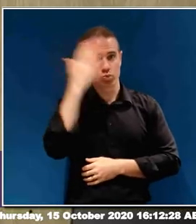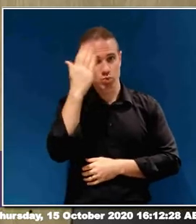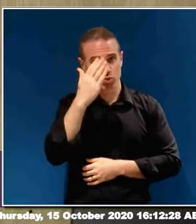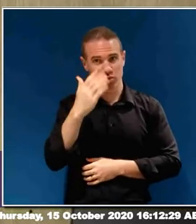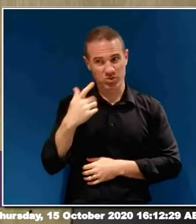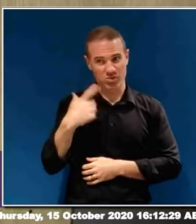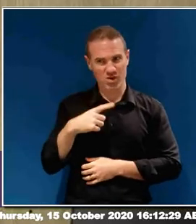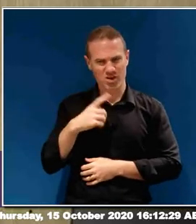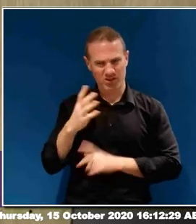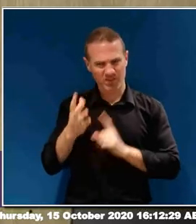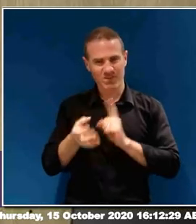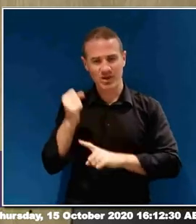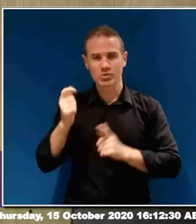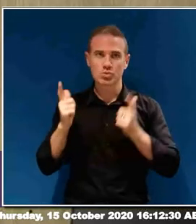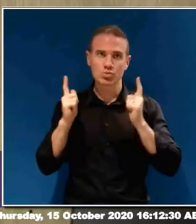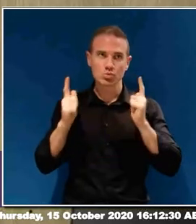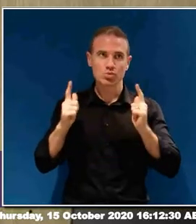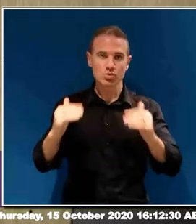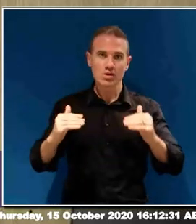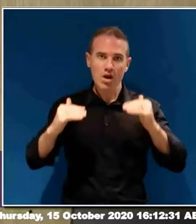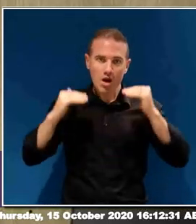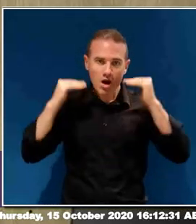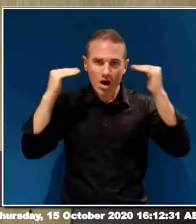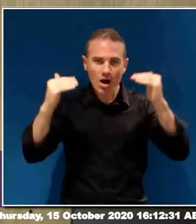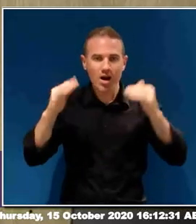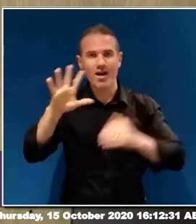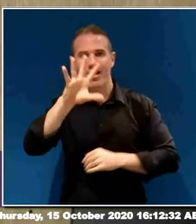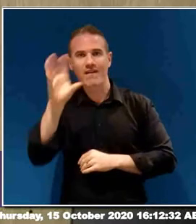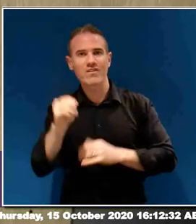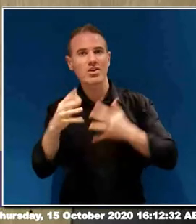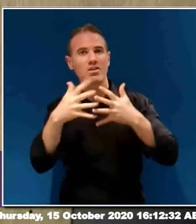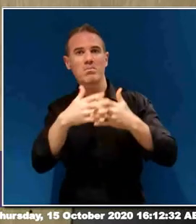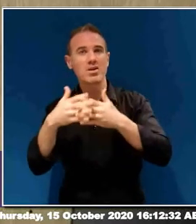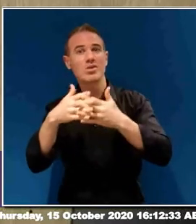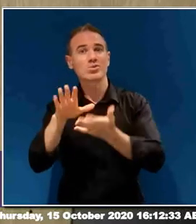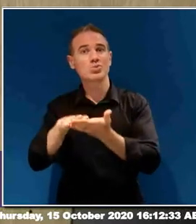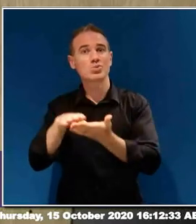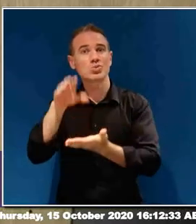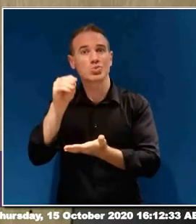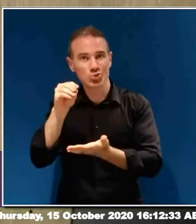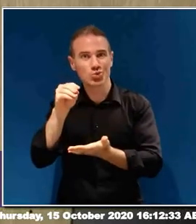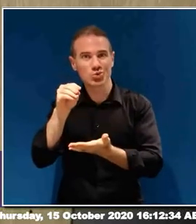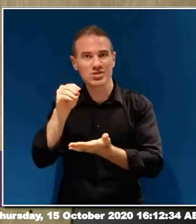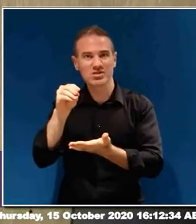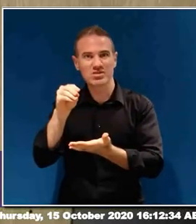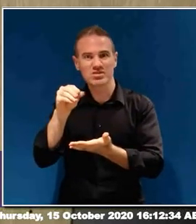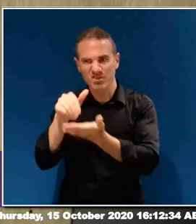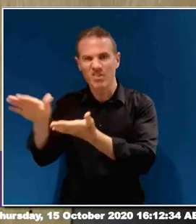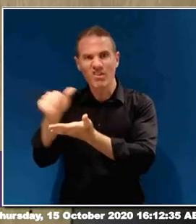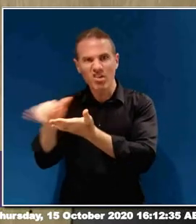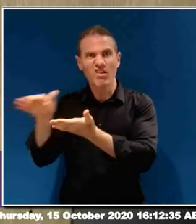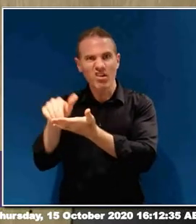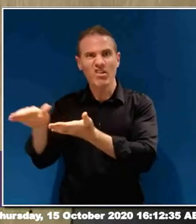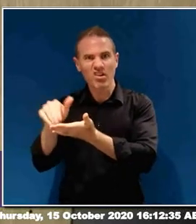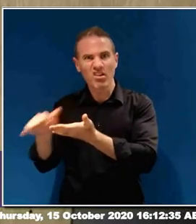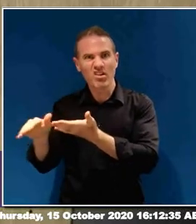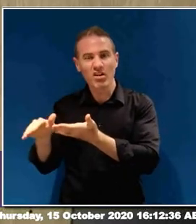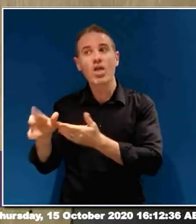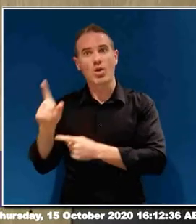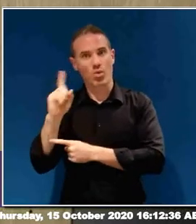We have an enormous over-representation of Indigenous kids but our Governments are doing nothing about that.